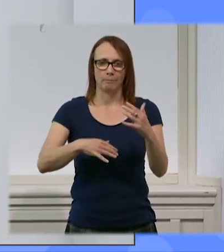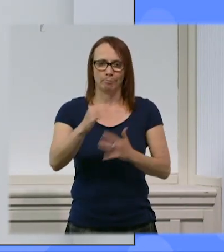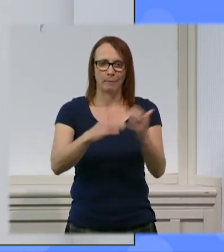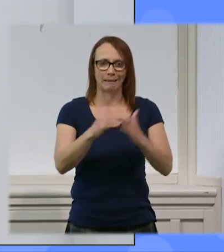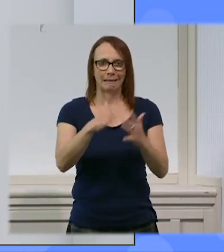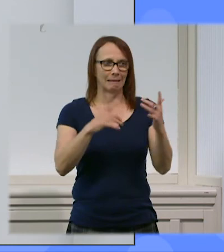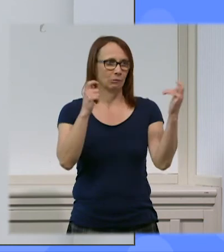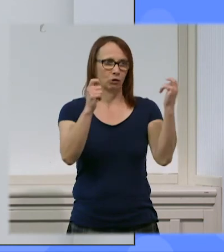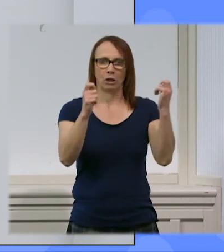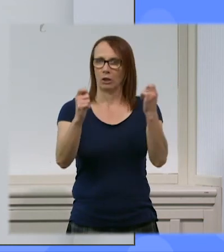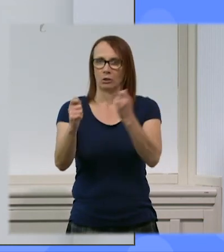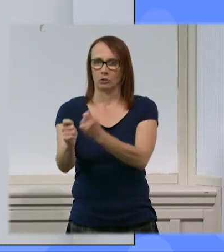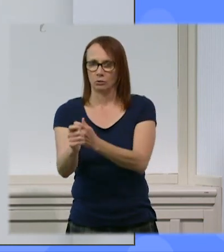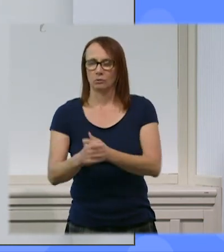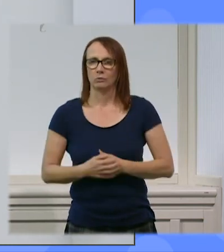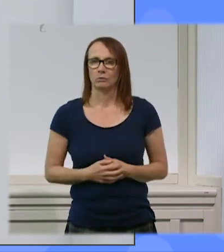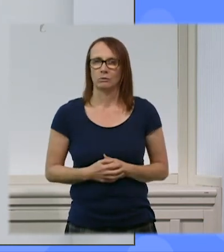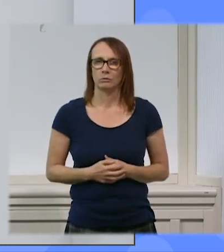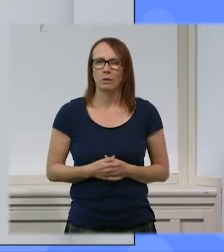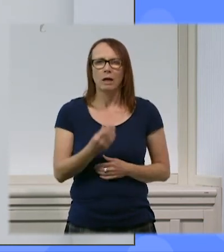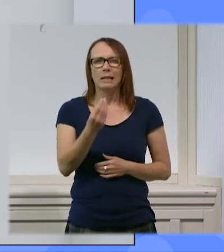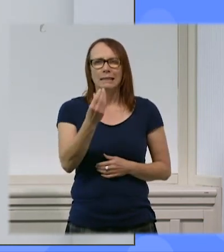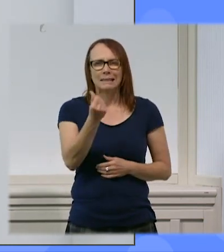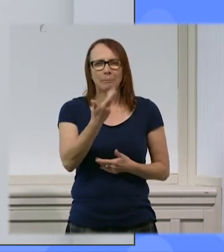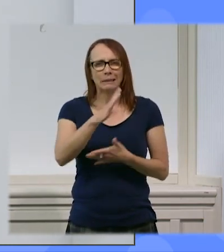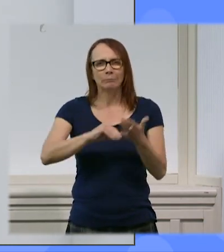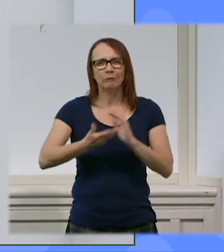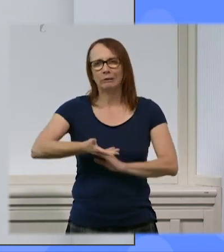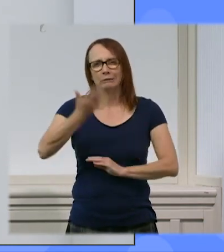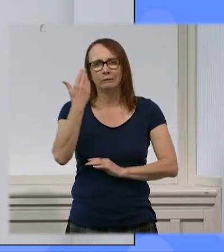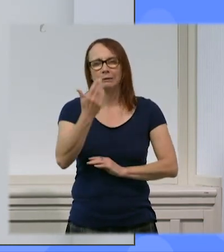a few homes we've had experiences in the past where even where people are being